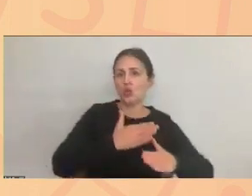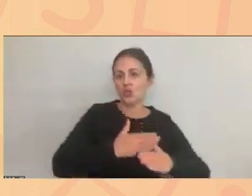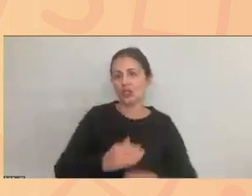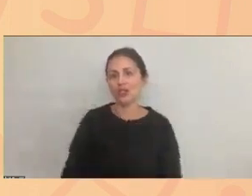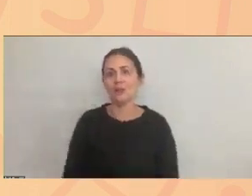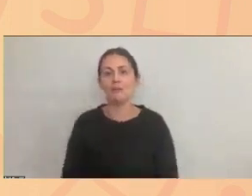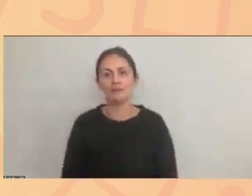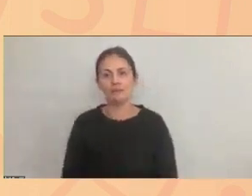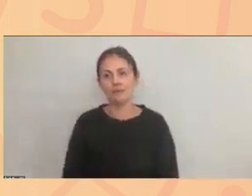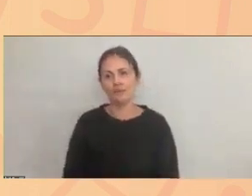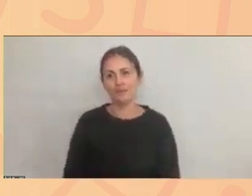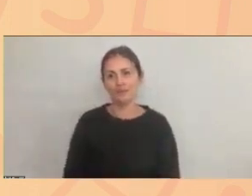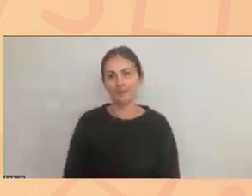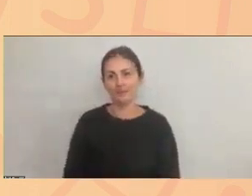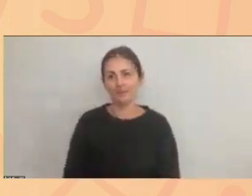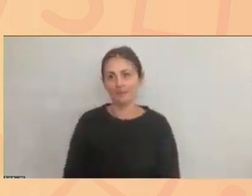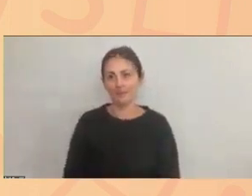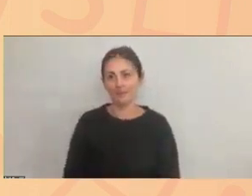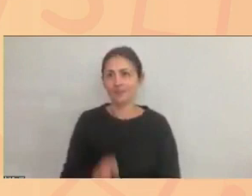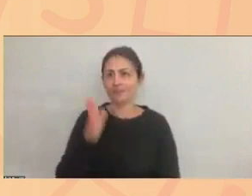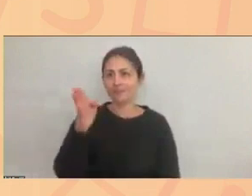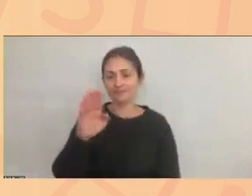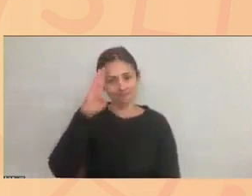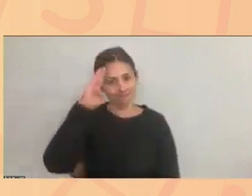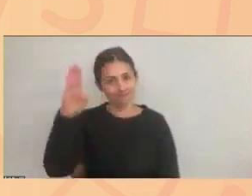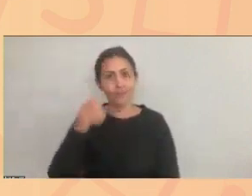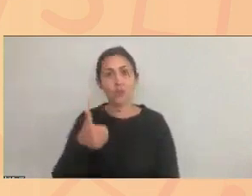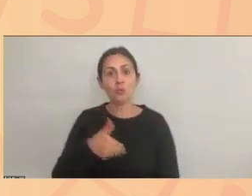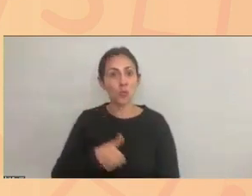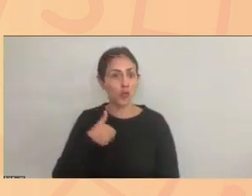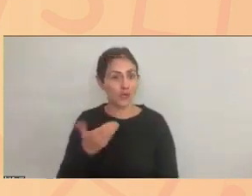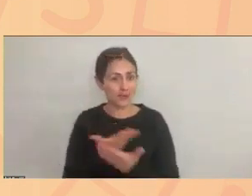Can you hear me? Yeah. (Speaks in language) Good morning, everyone.